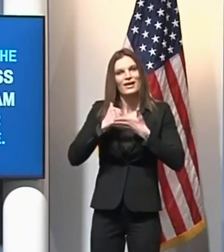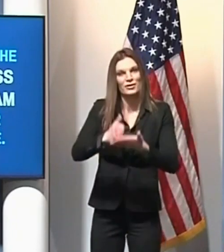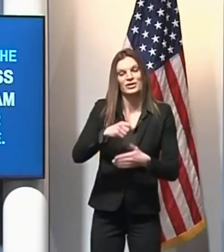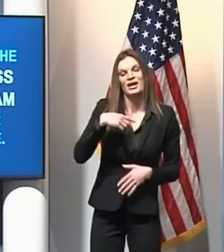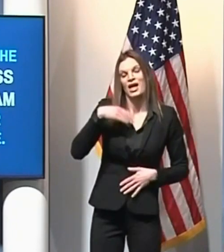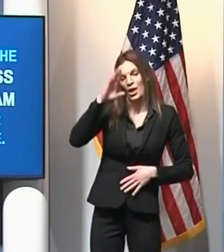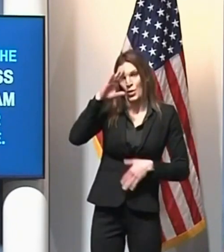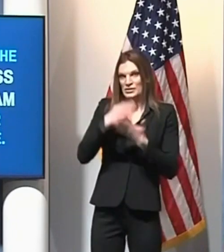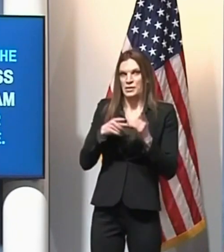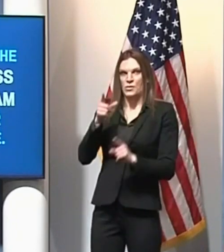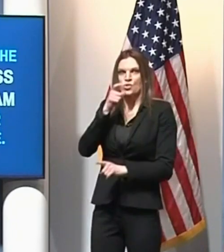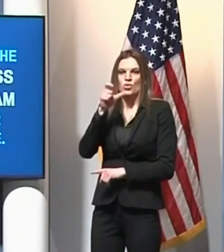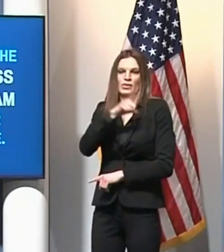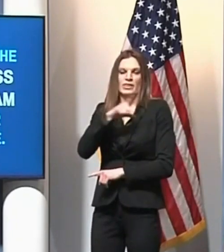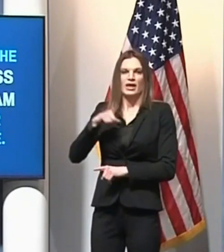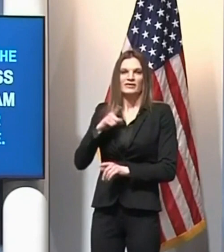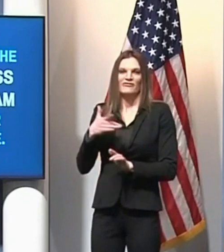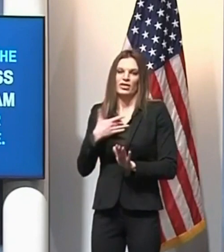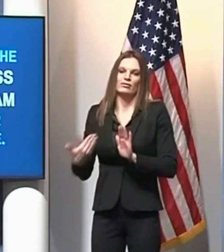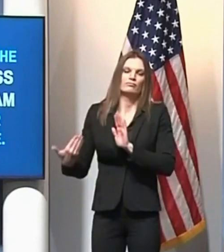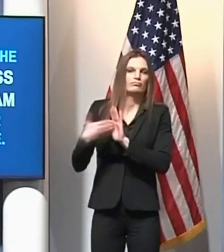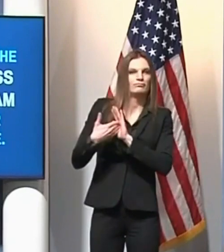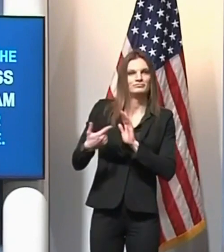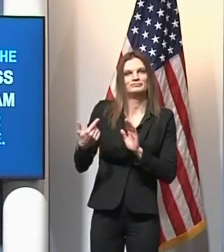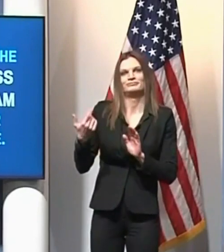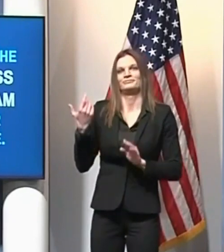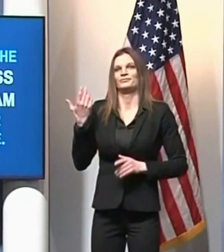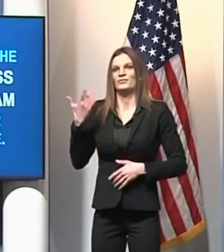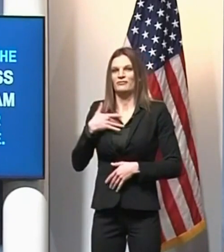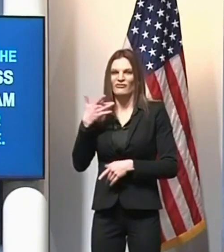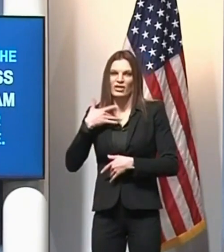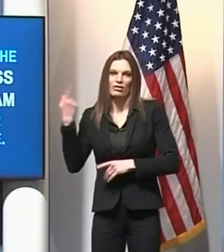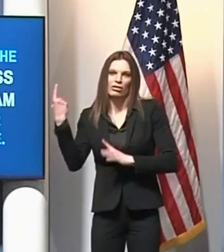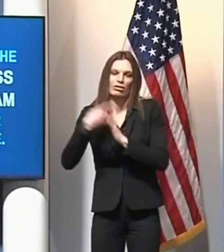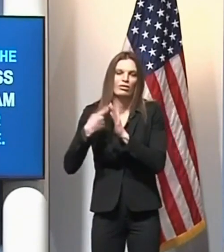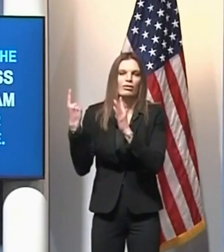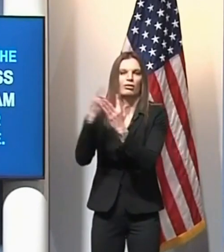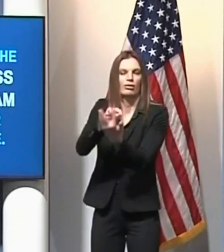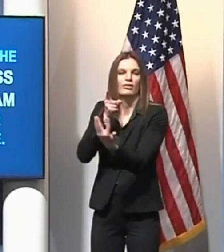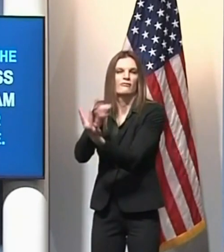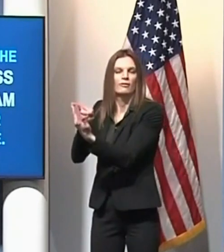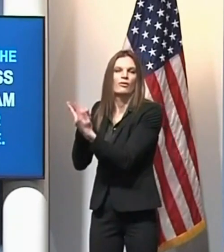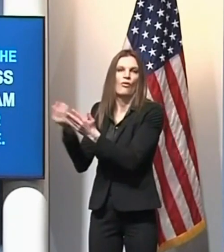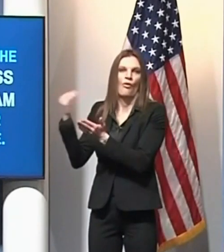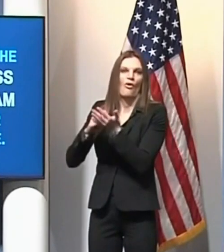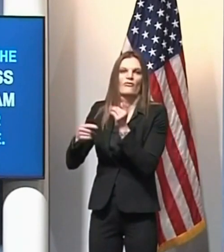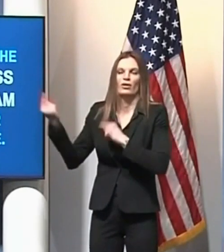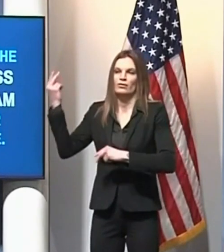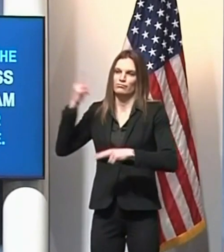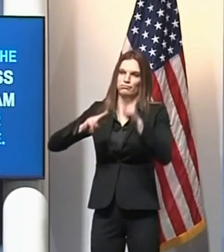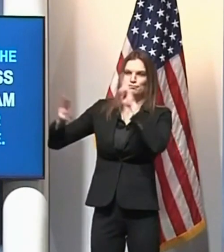SO EVEN IF MEMBERS OF THE LEGISLATURE WANT TO INDULGE IN